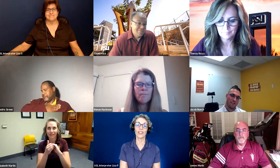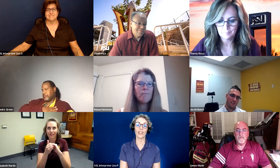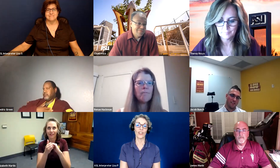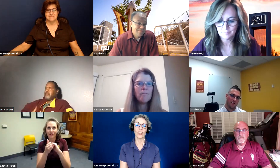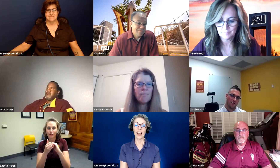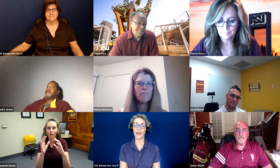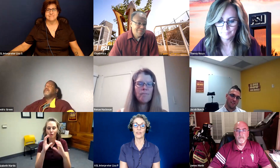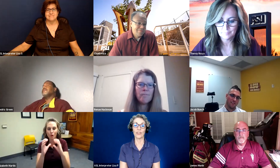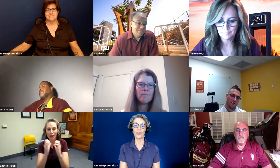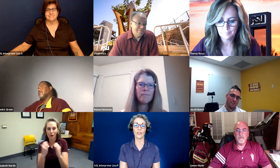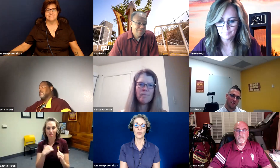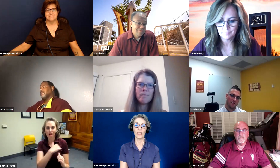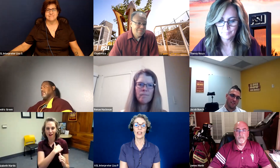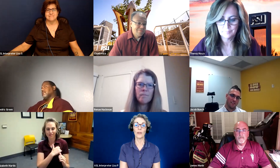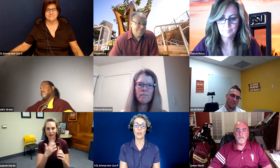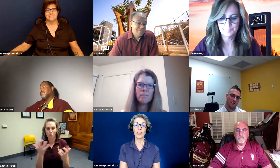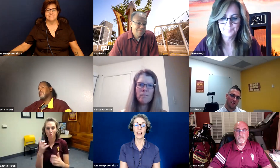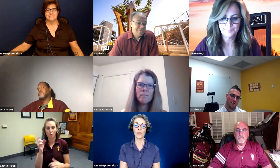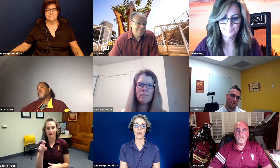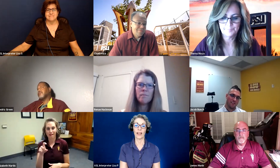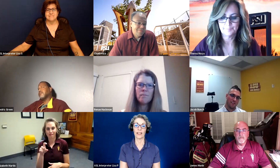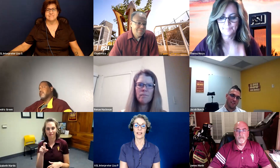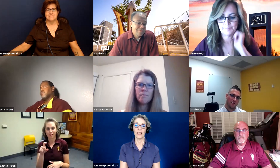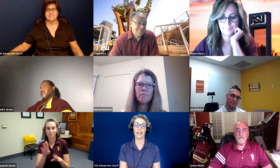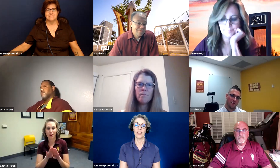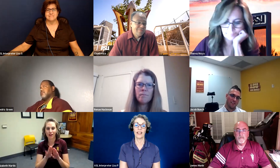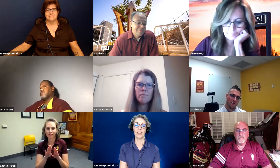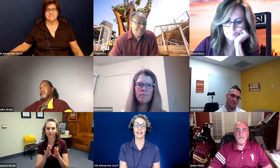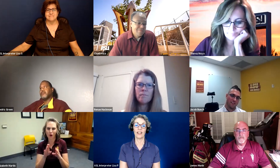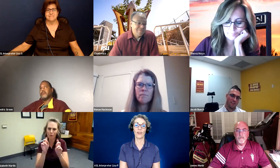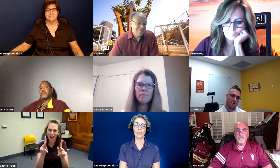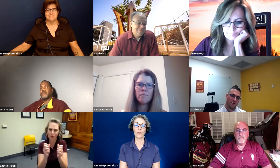to learn how to communicate with us is what we need